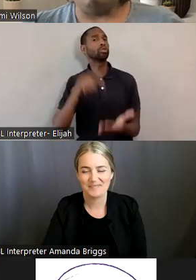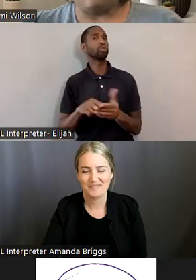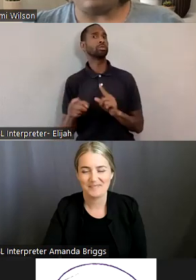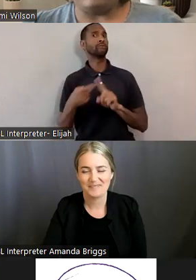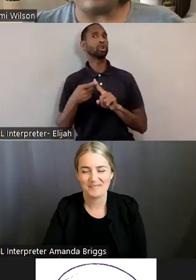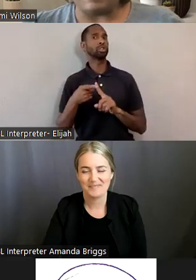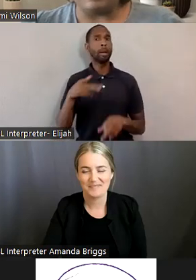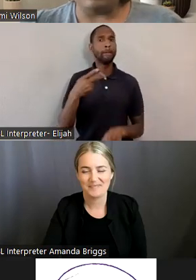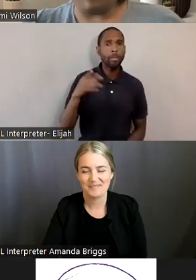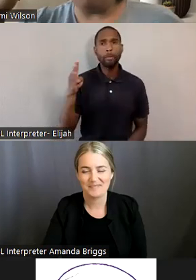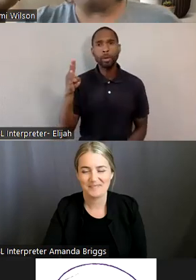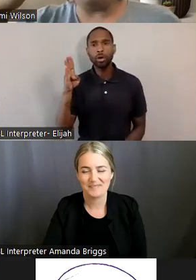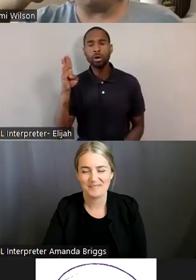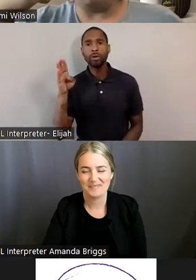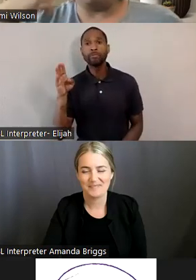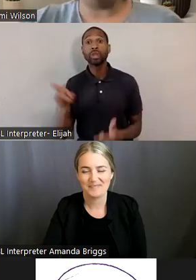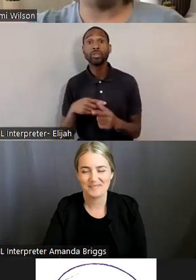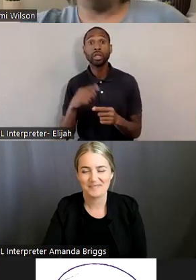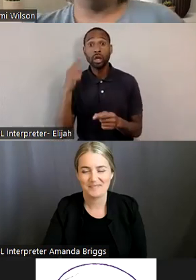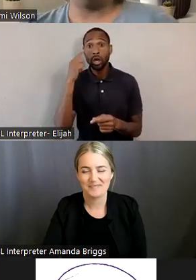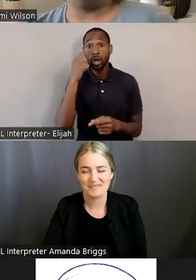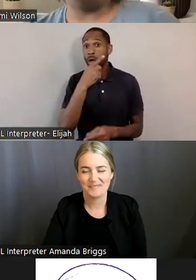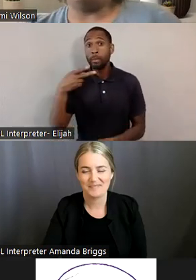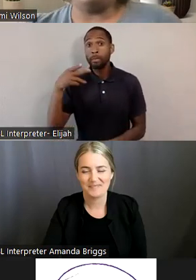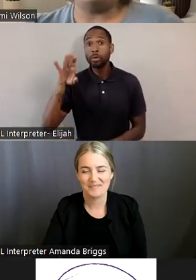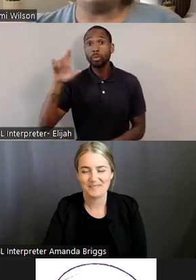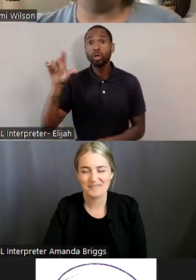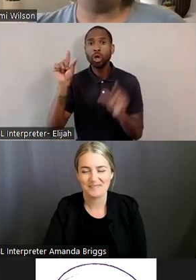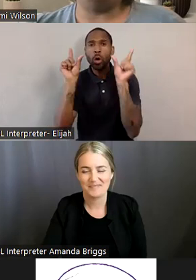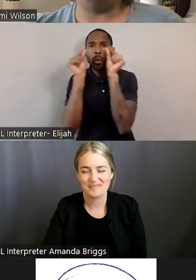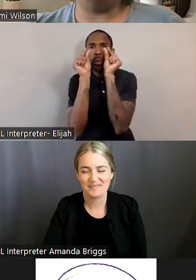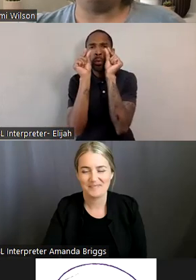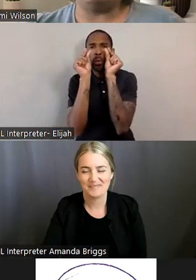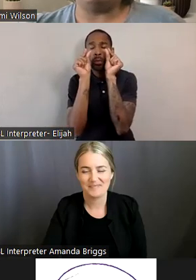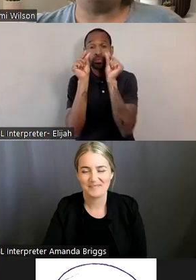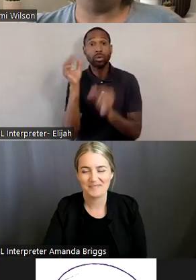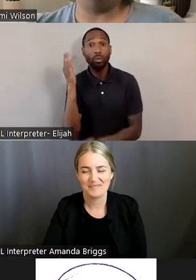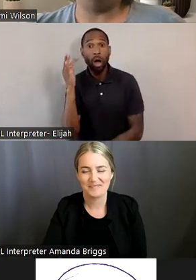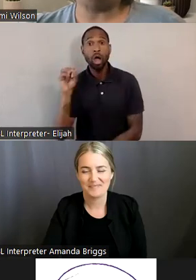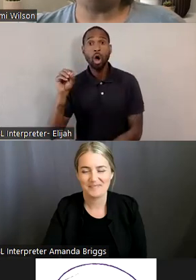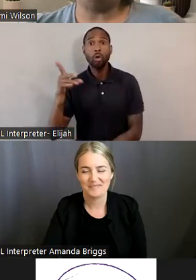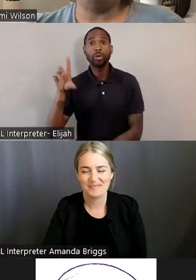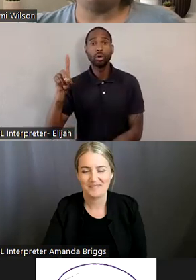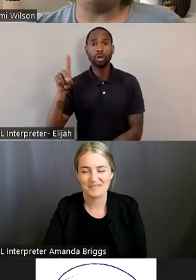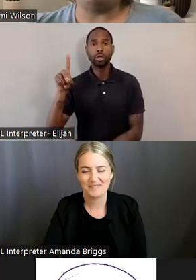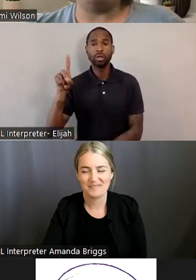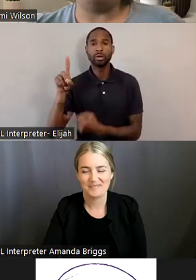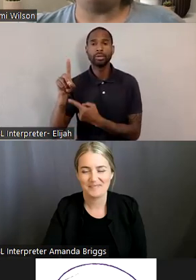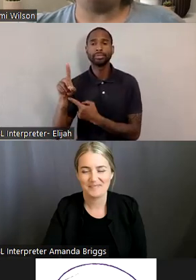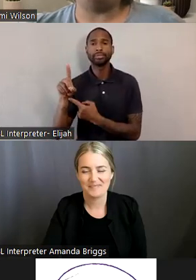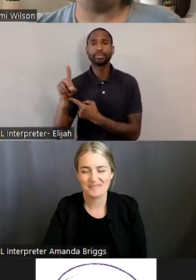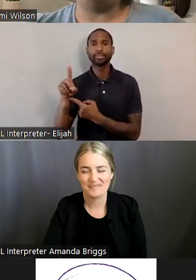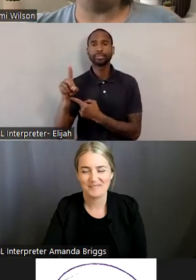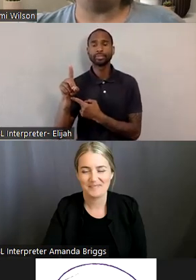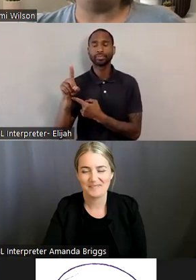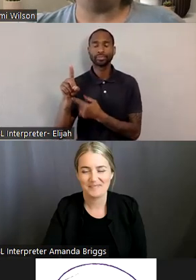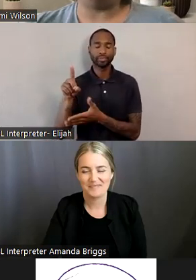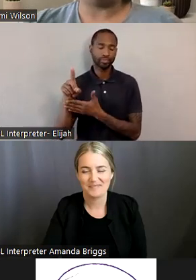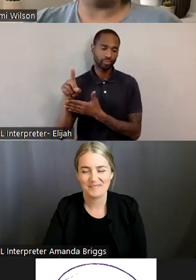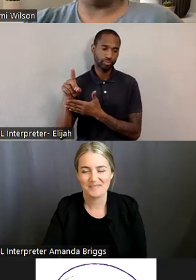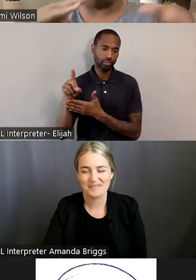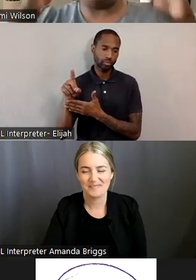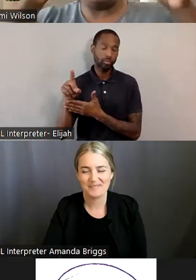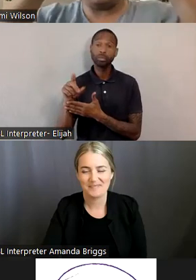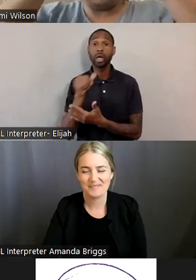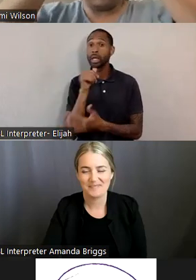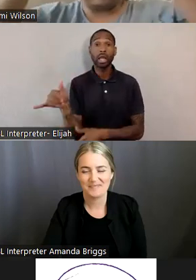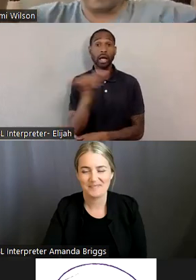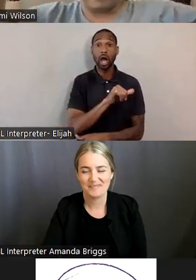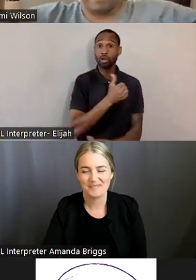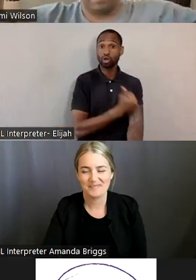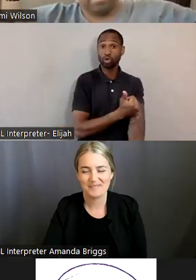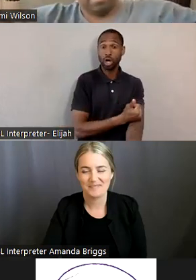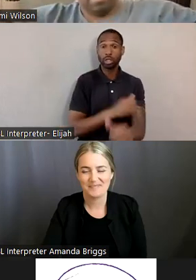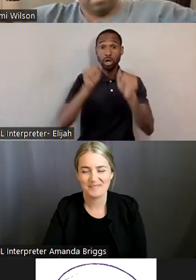and tiny pinpoint pupils. Opioids, unlike other substances that dilate